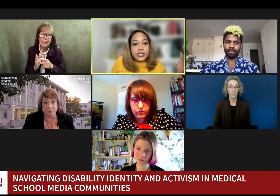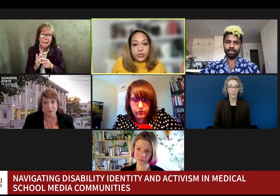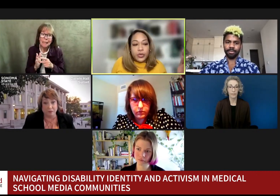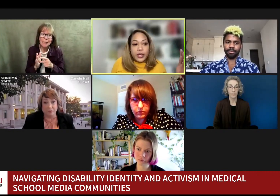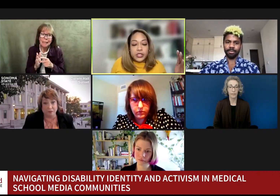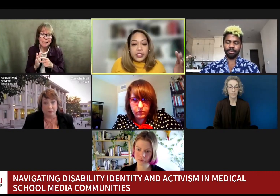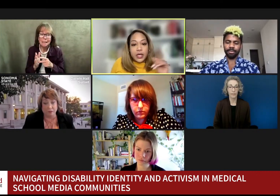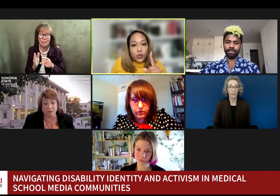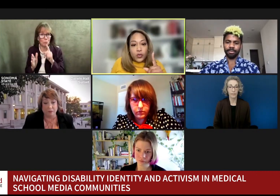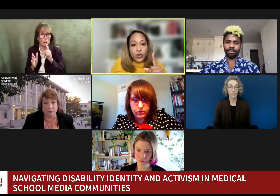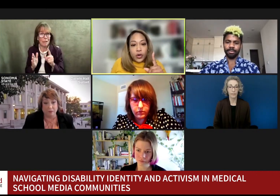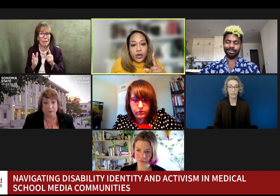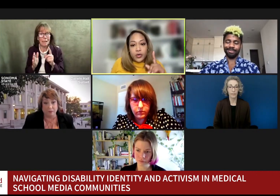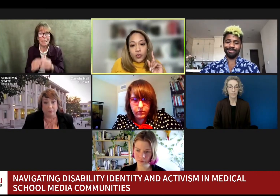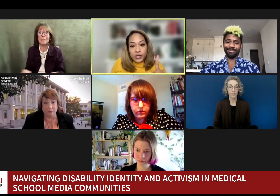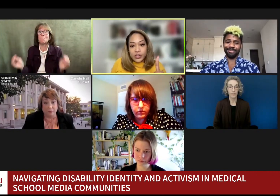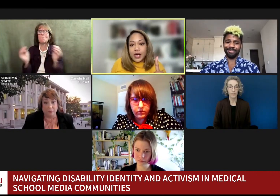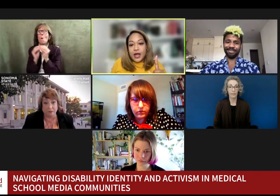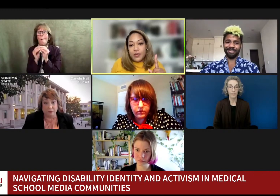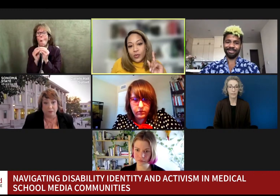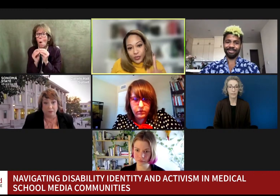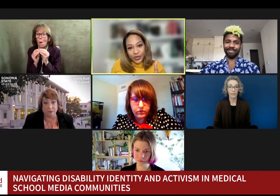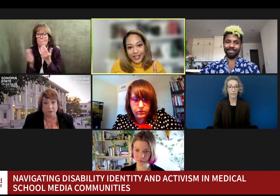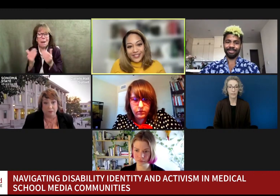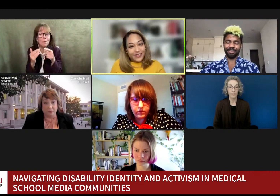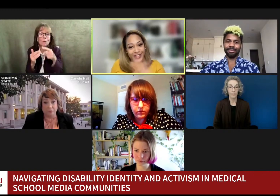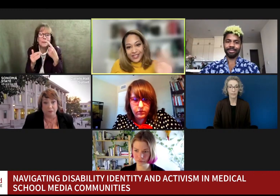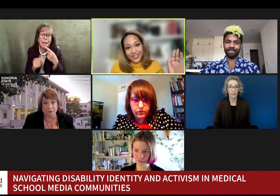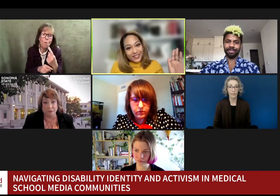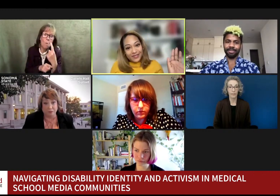It's just saying one word, one time, one place and that's it.